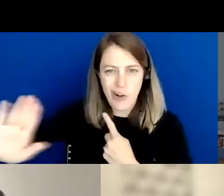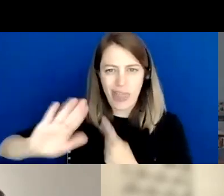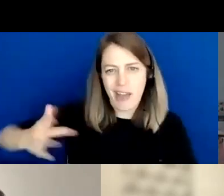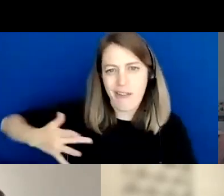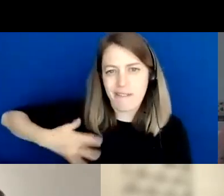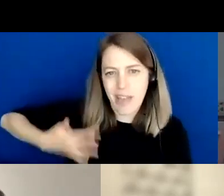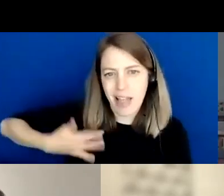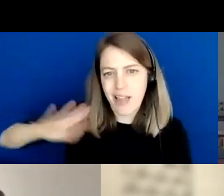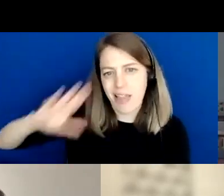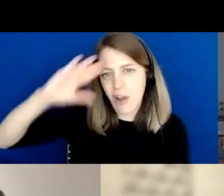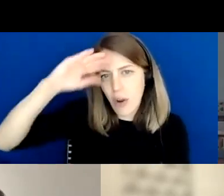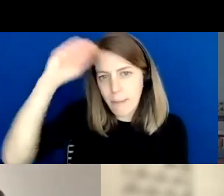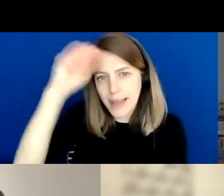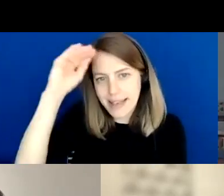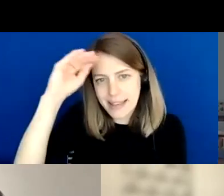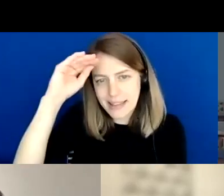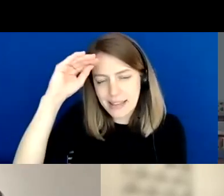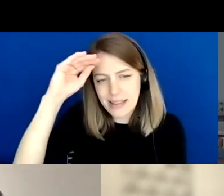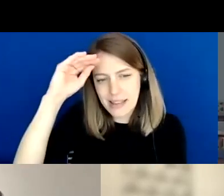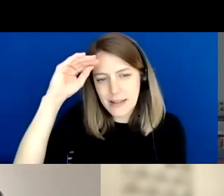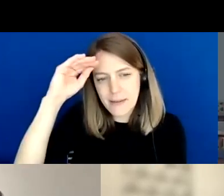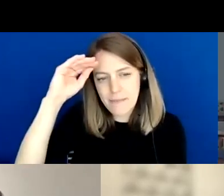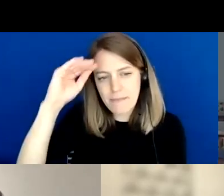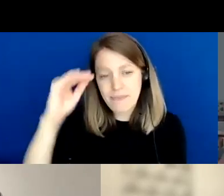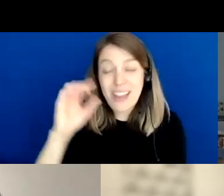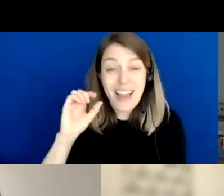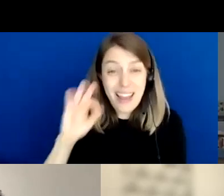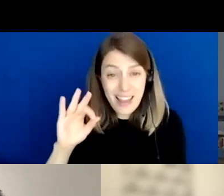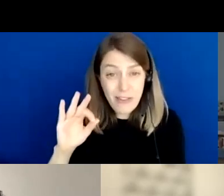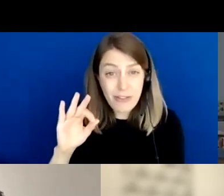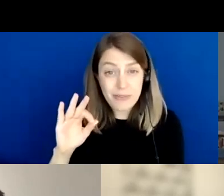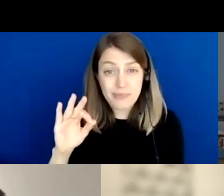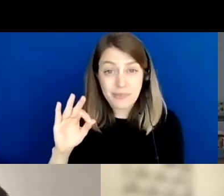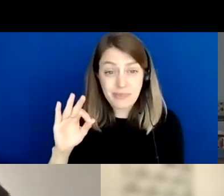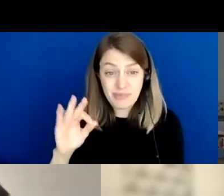As long as you have experts on both sides,